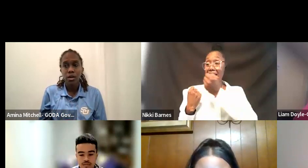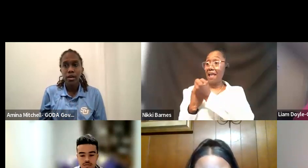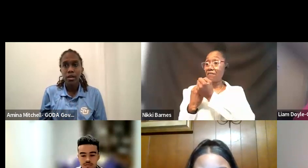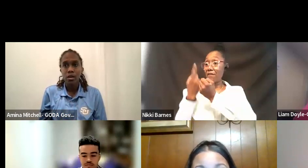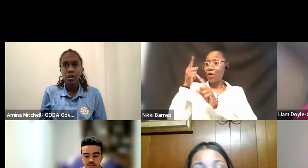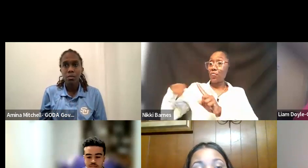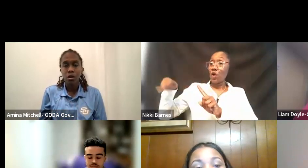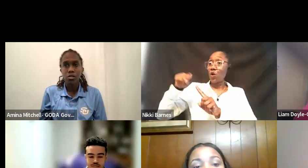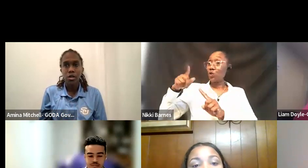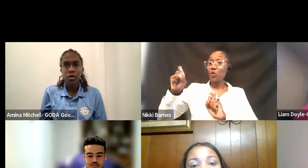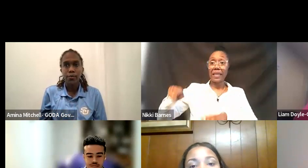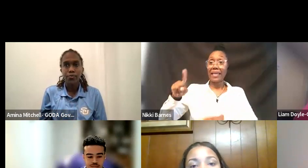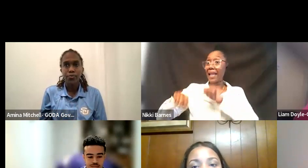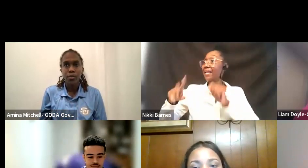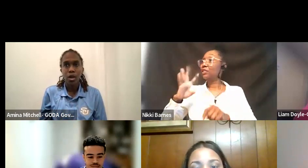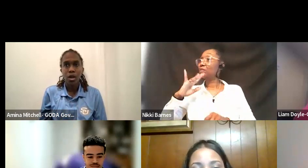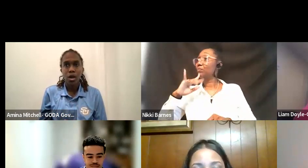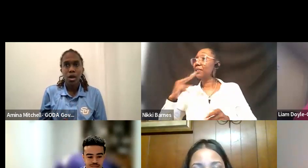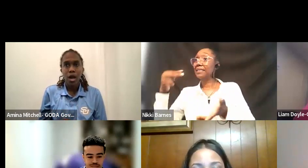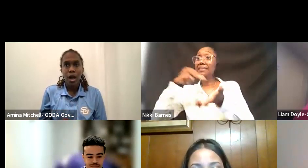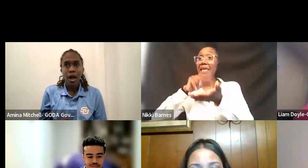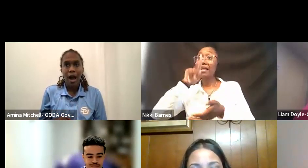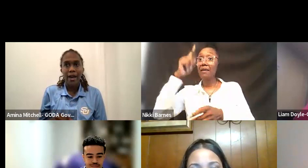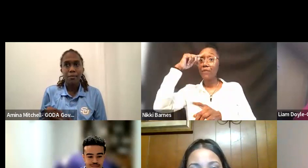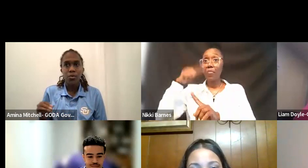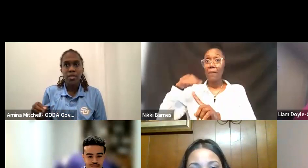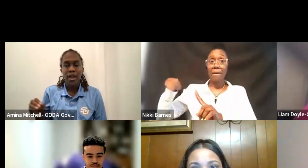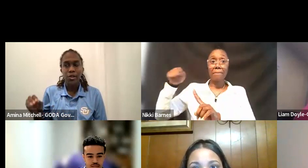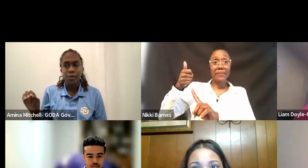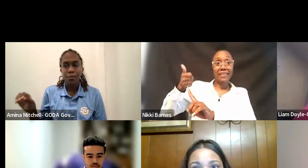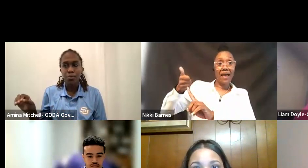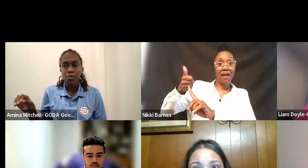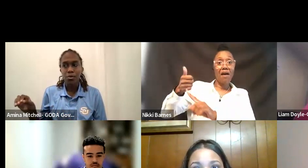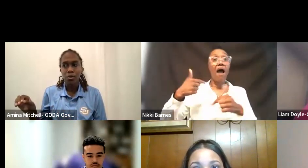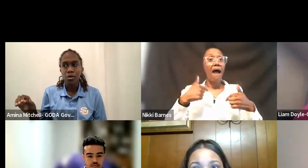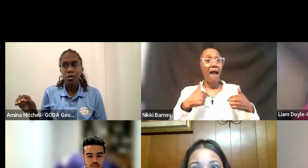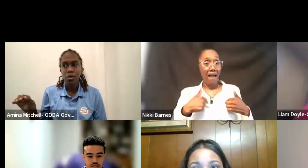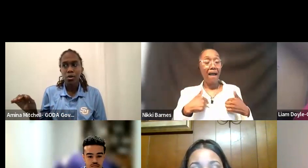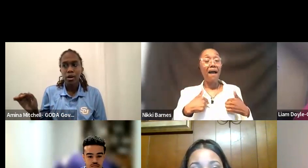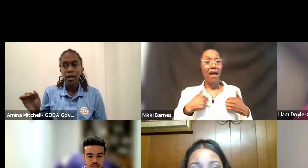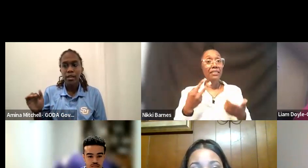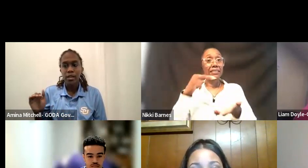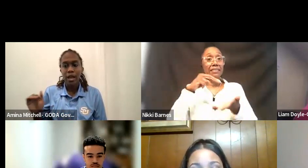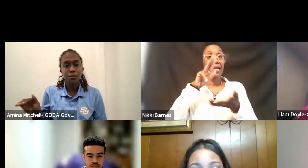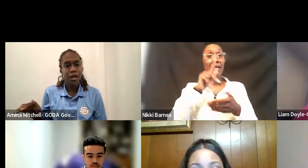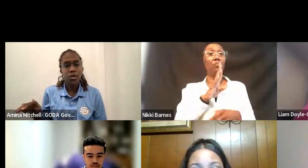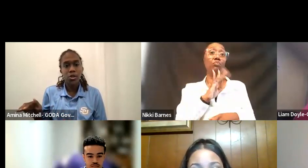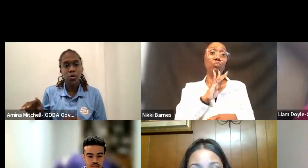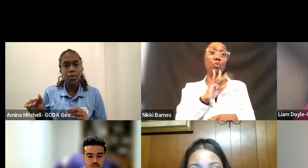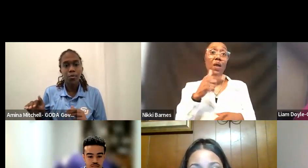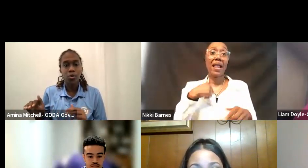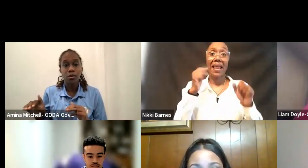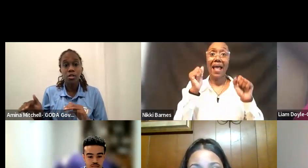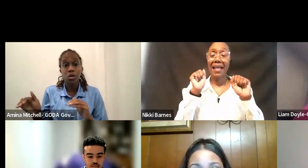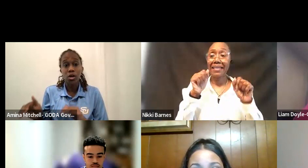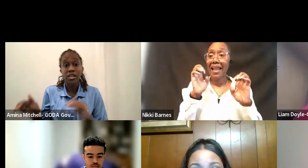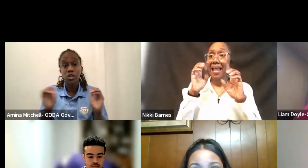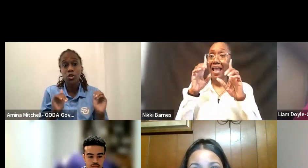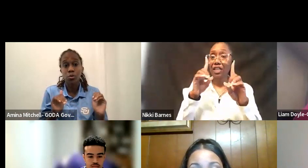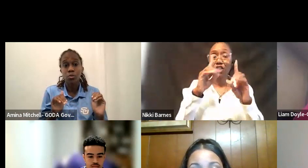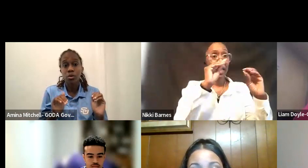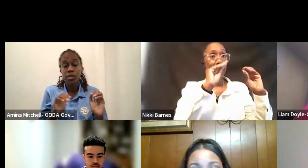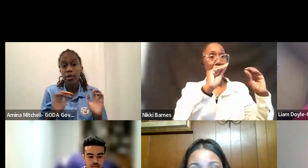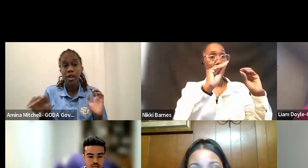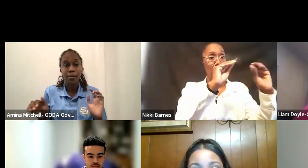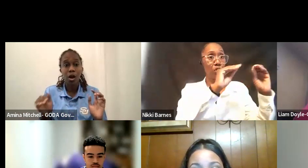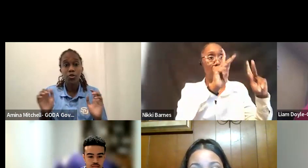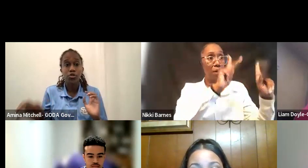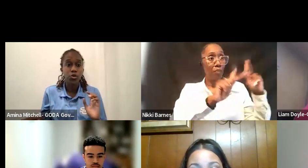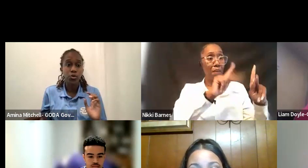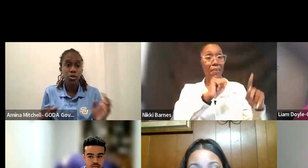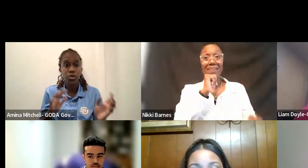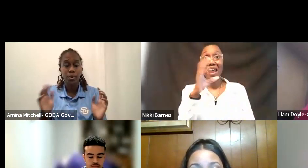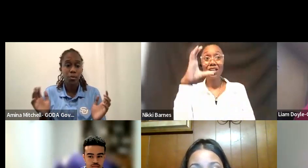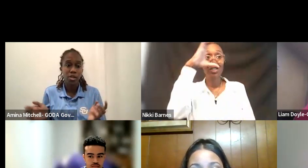And, also.